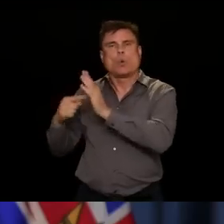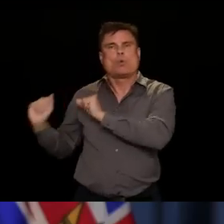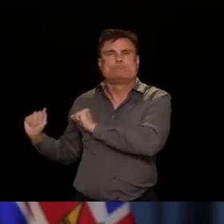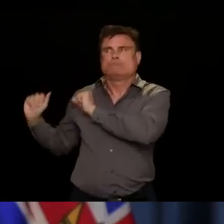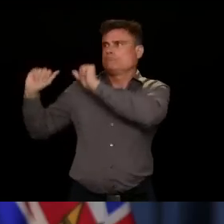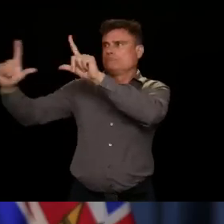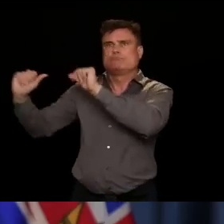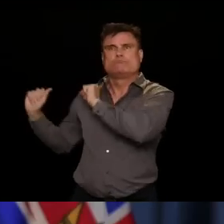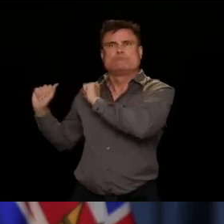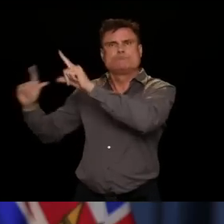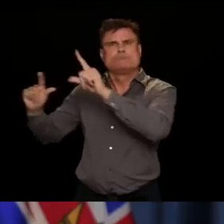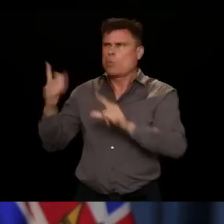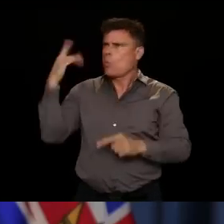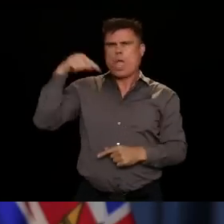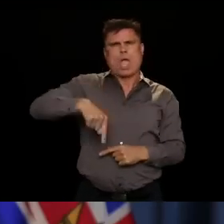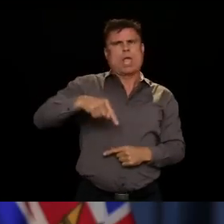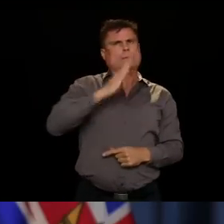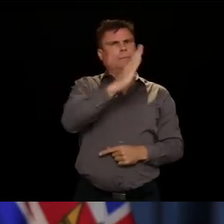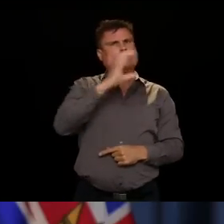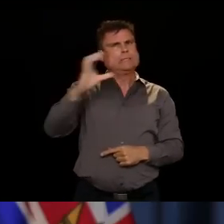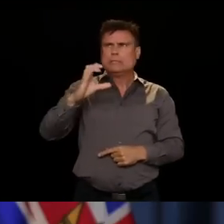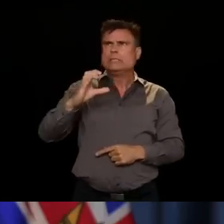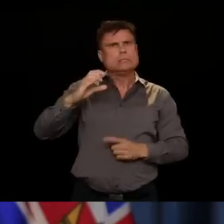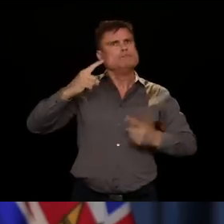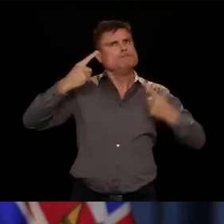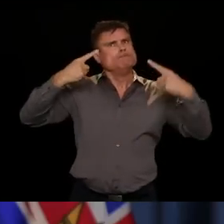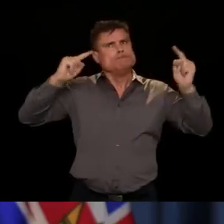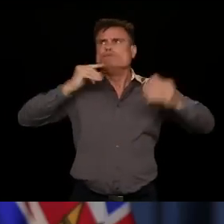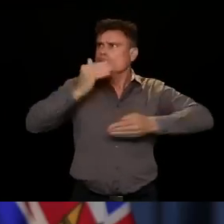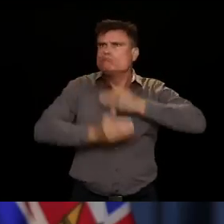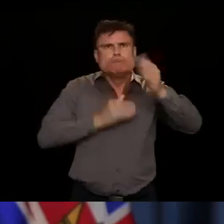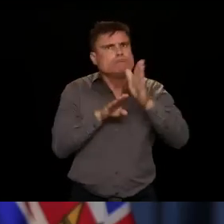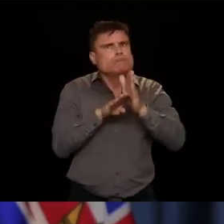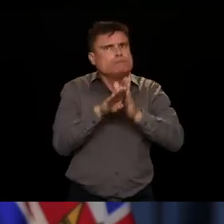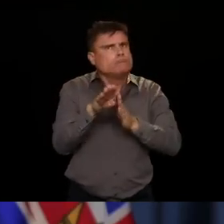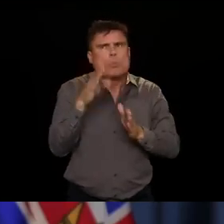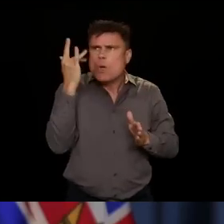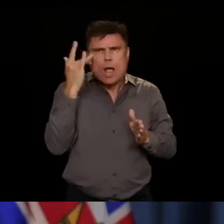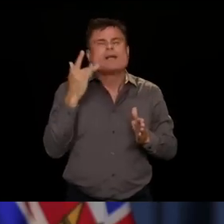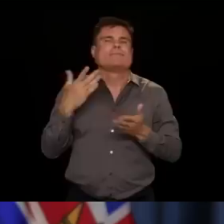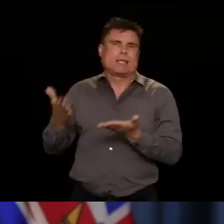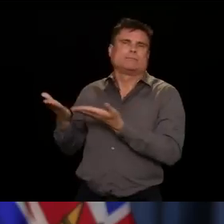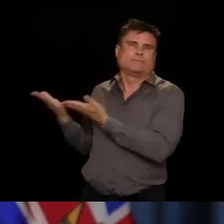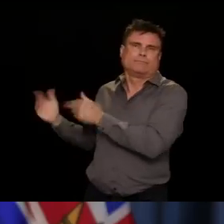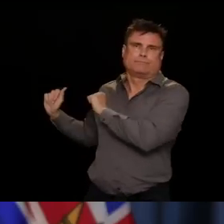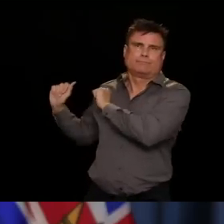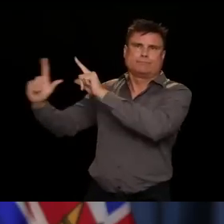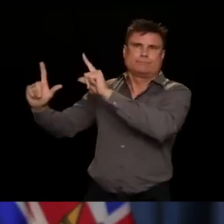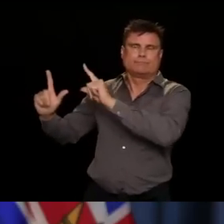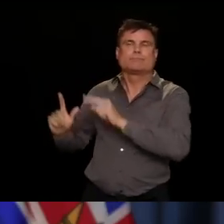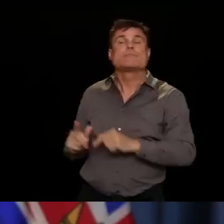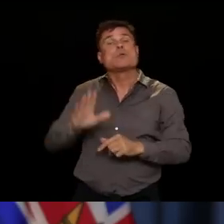ongoing BC response. As Dr Henry said in that first session, we had started to see a flattening of the curve.